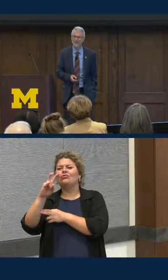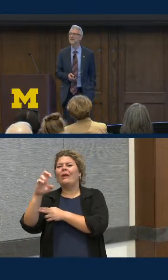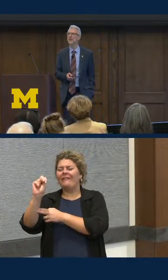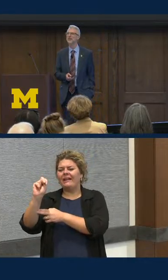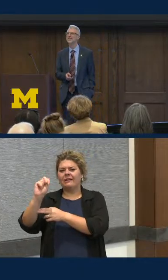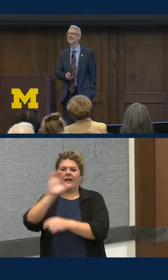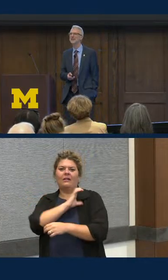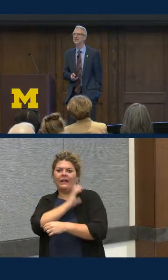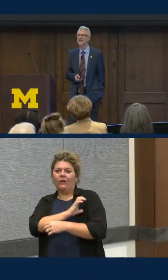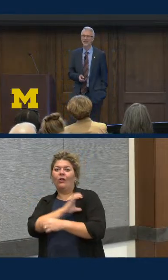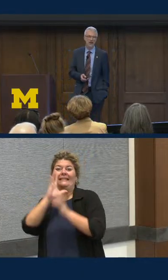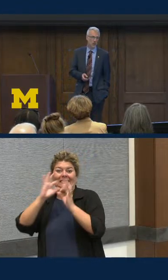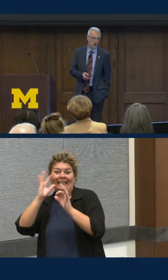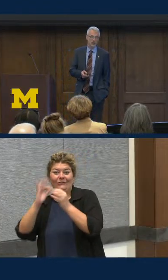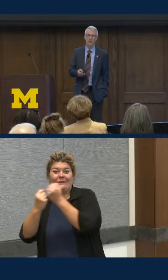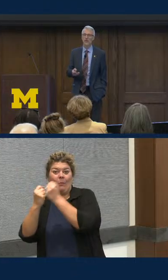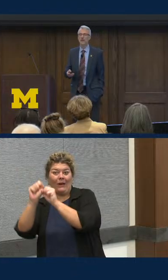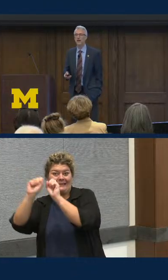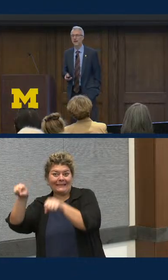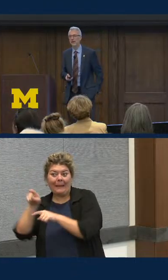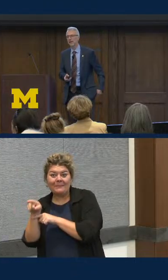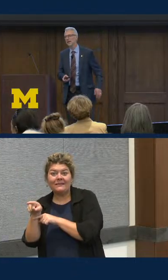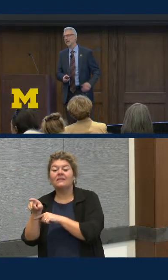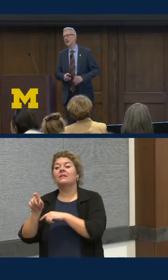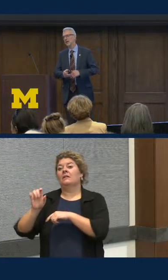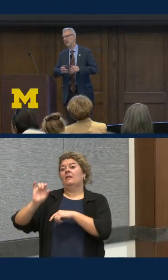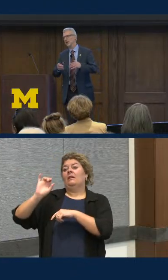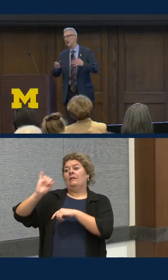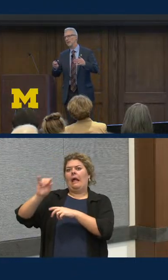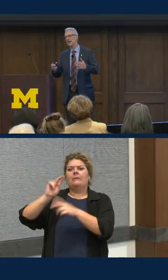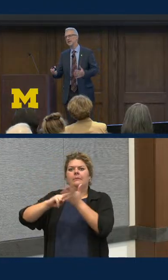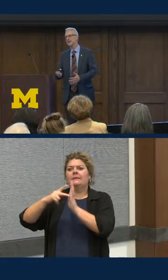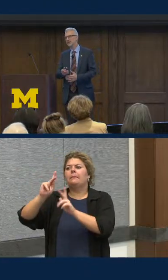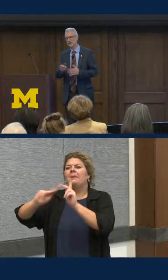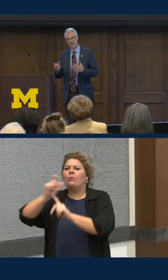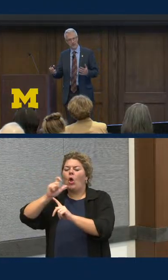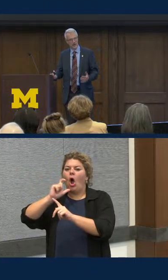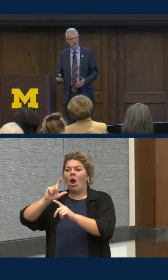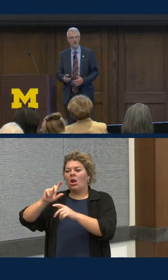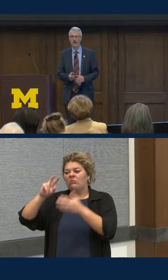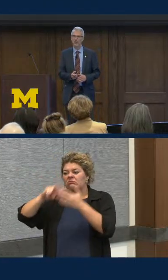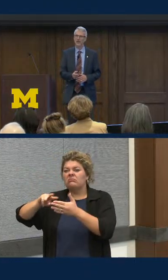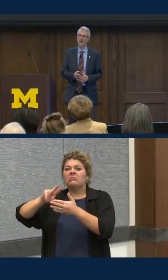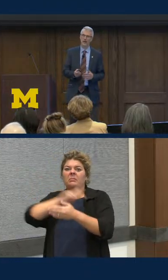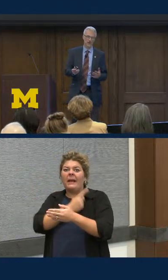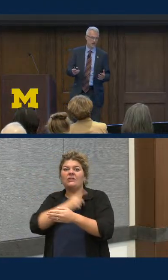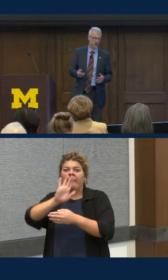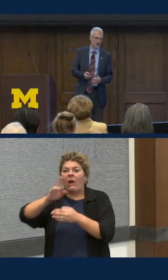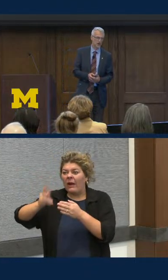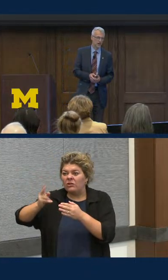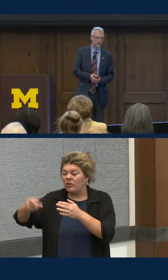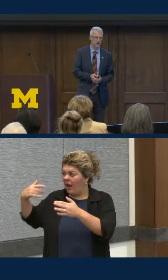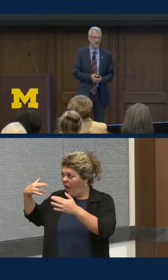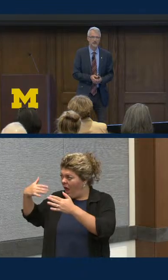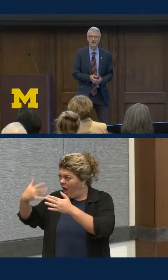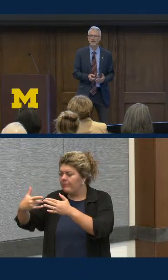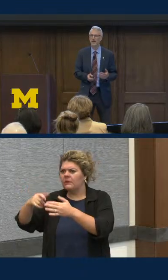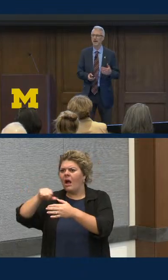systems where people are taking you know, the patient's history and the medical record and other